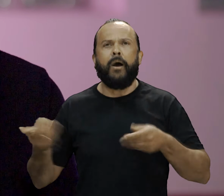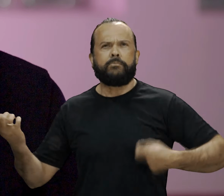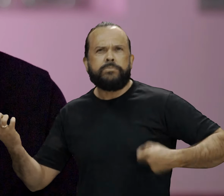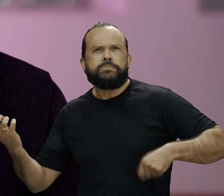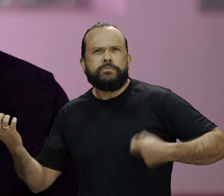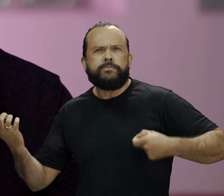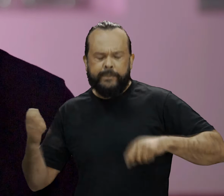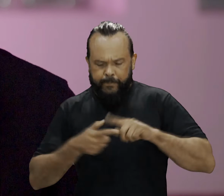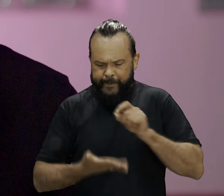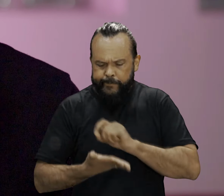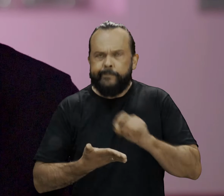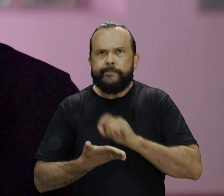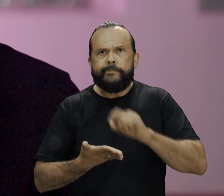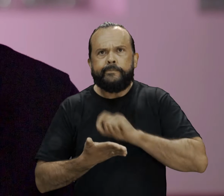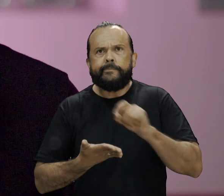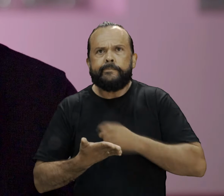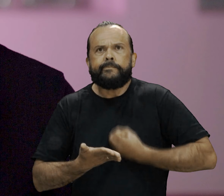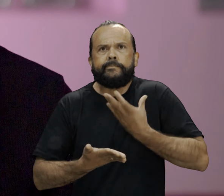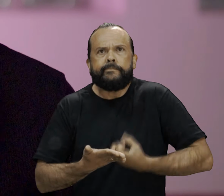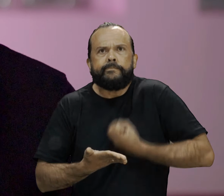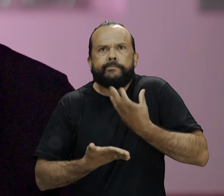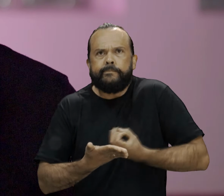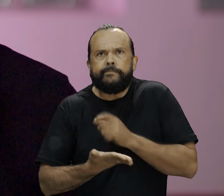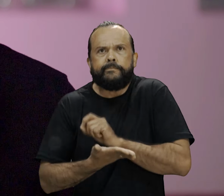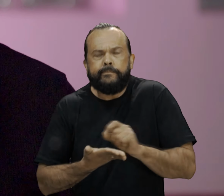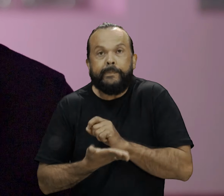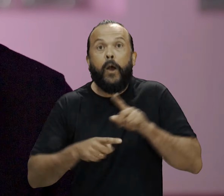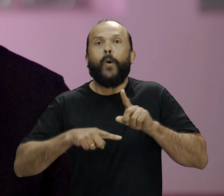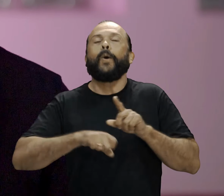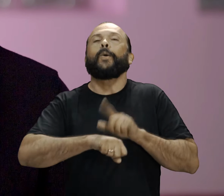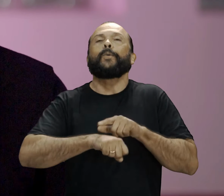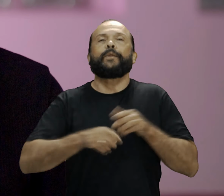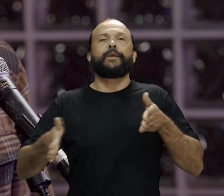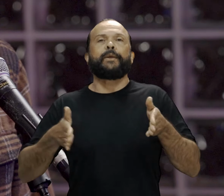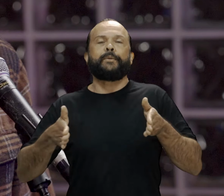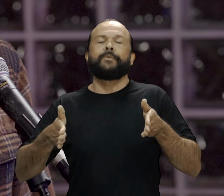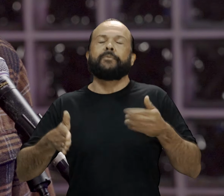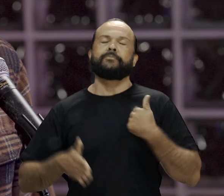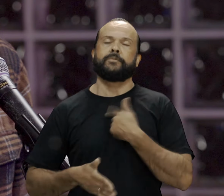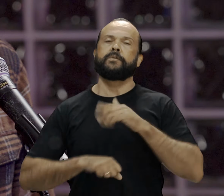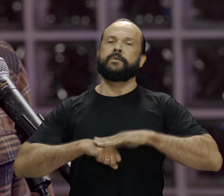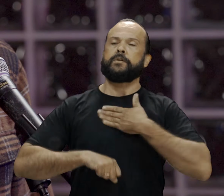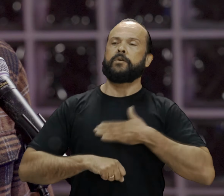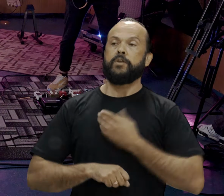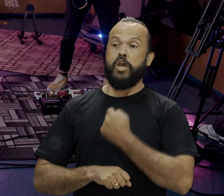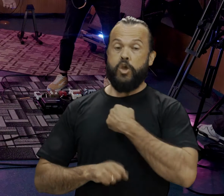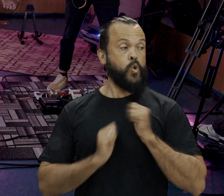So it came up with that part of the inspiration, that part of having time to do what we like. Me and Marcelo Skaff, we already played together, for a while,